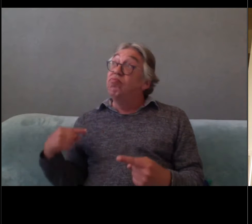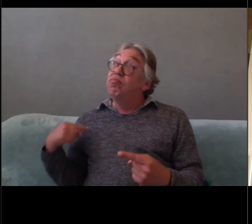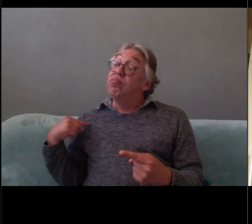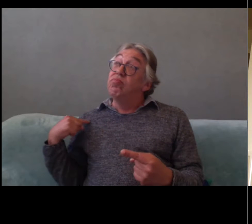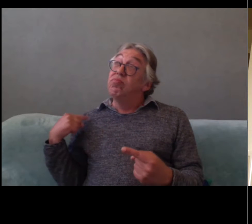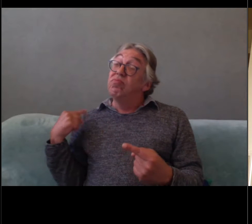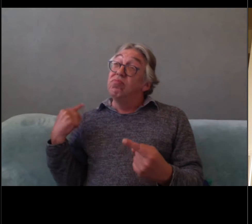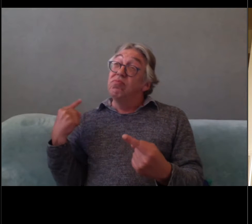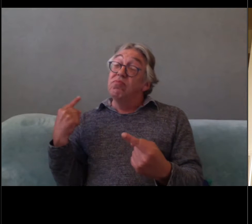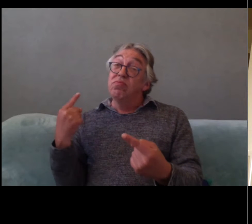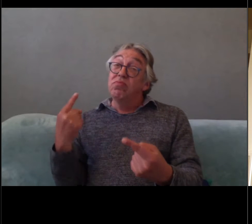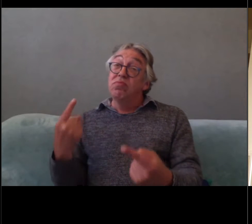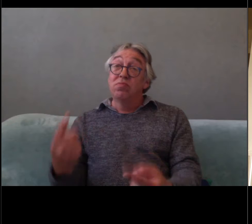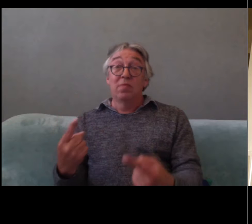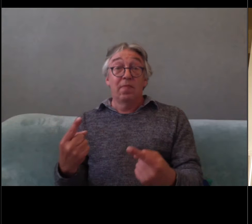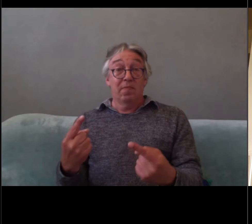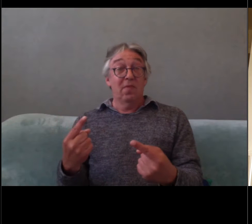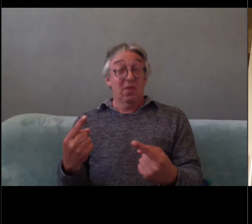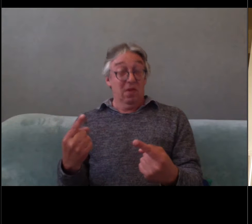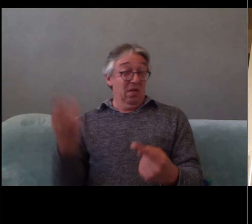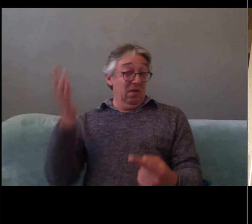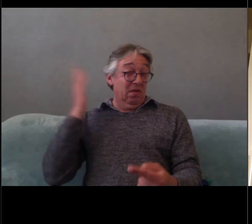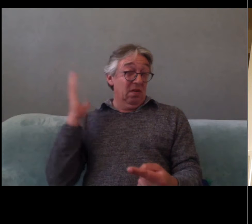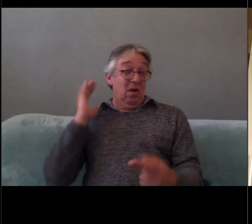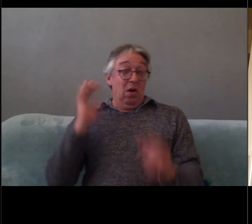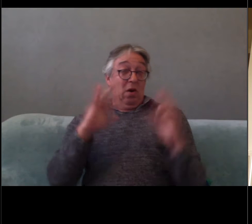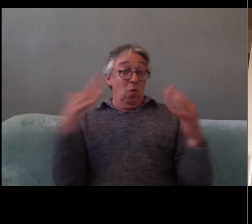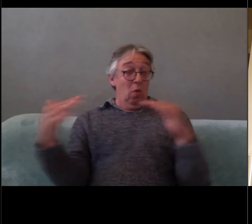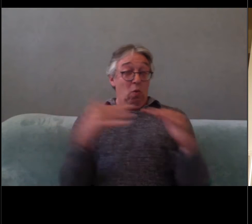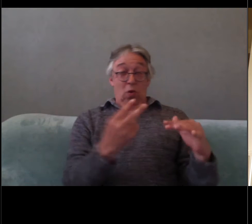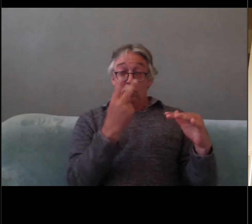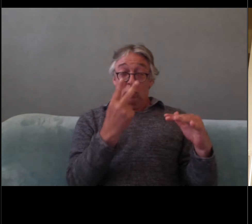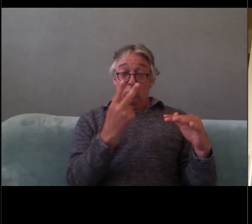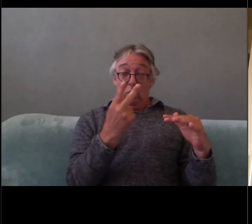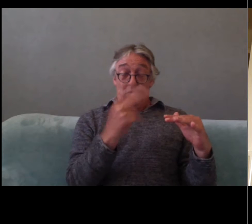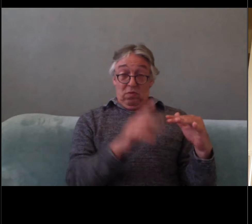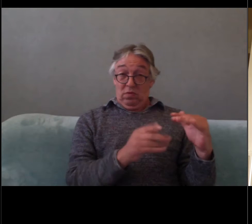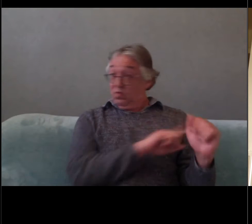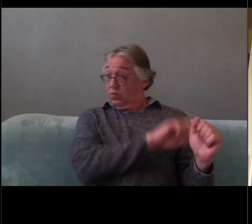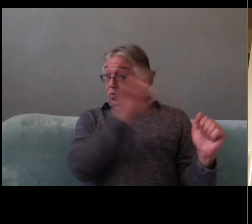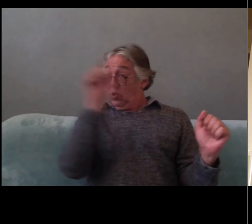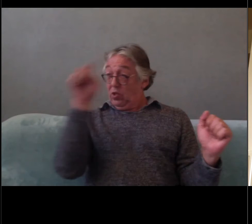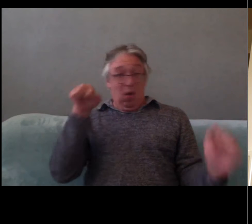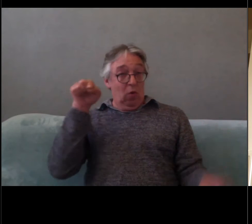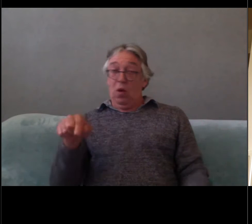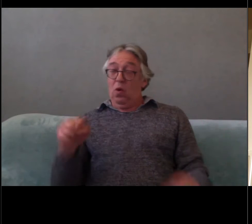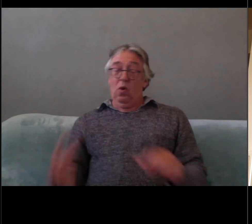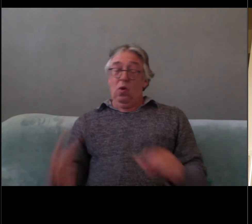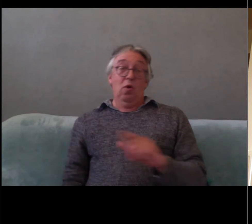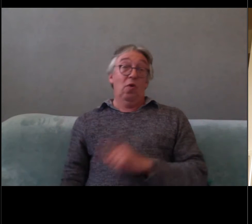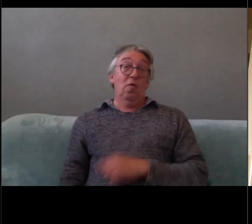after the Second World War that Europe has faced.